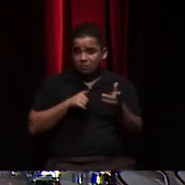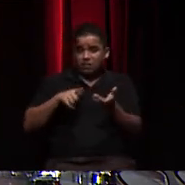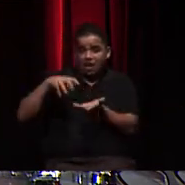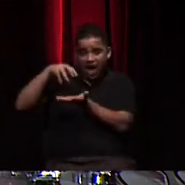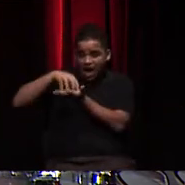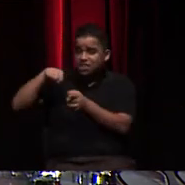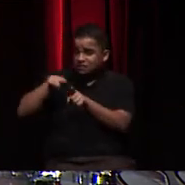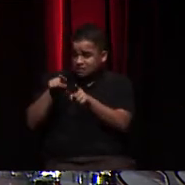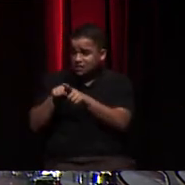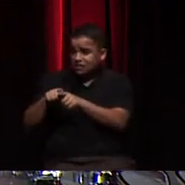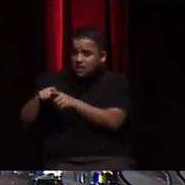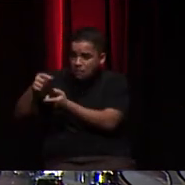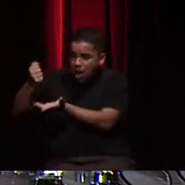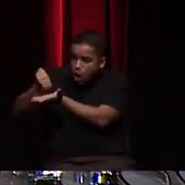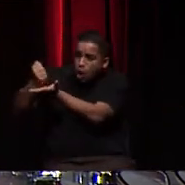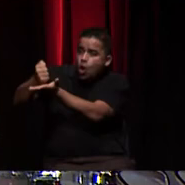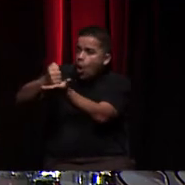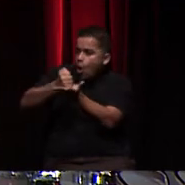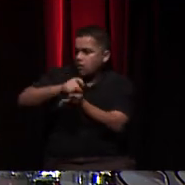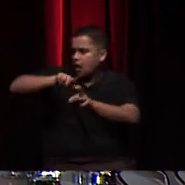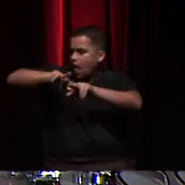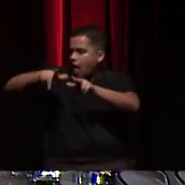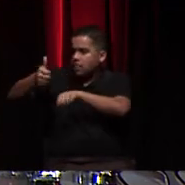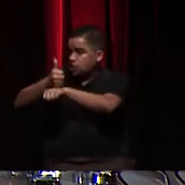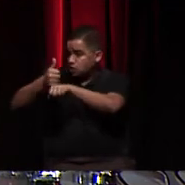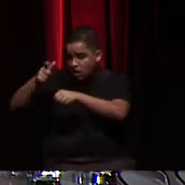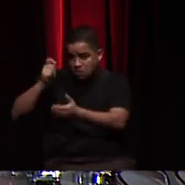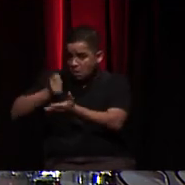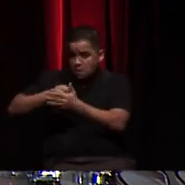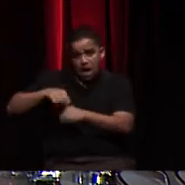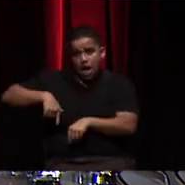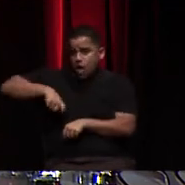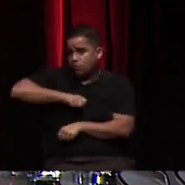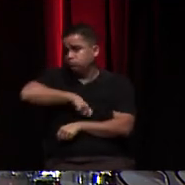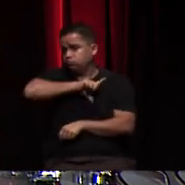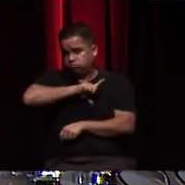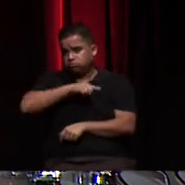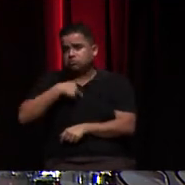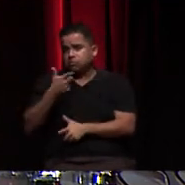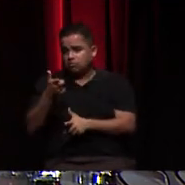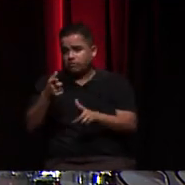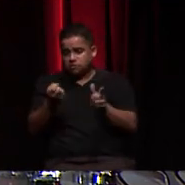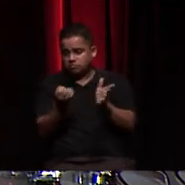and pay them better than newspapers or magazines to produce brand content.